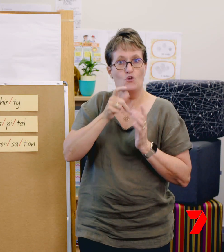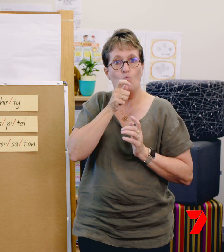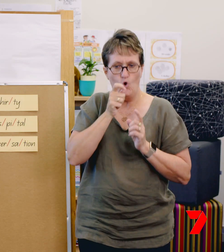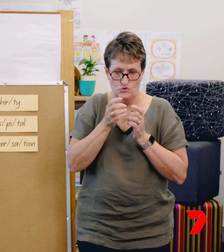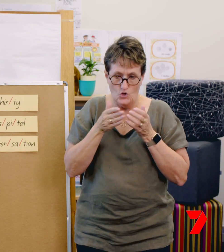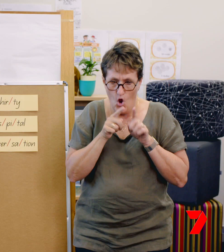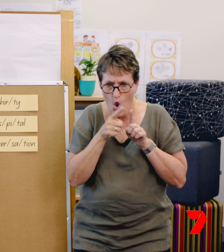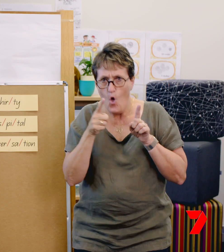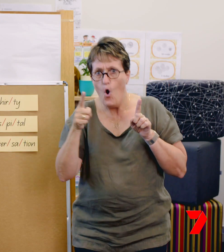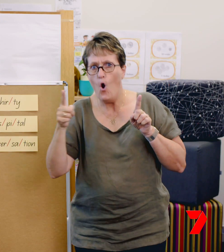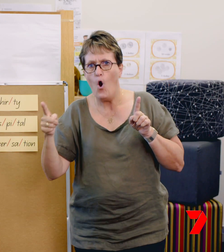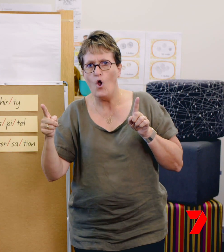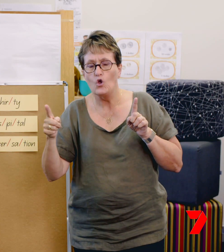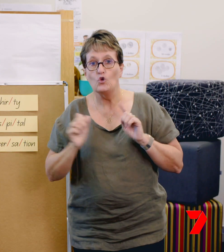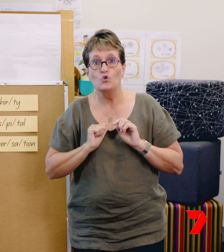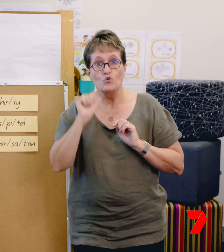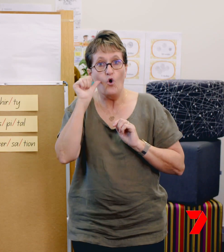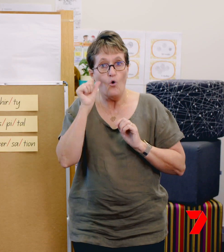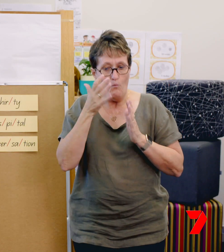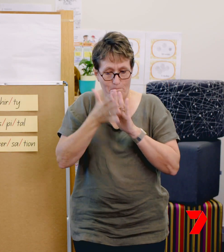Do you know what multi-syllabic words are?